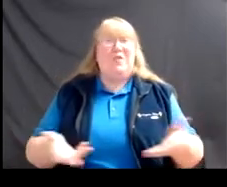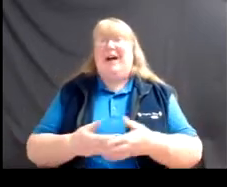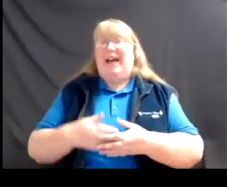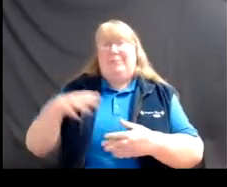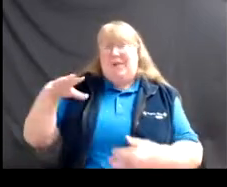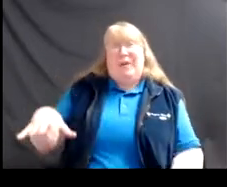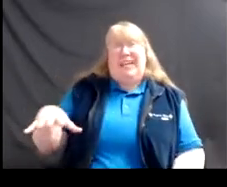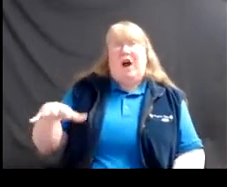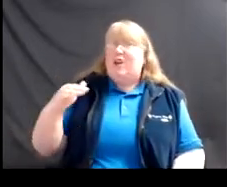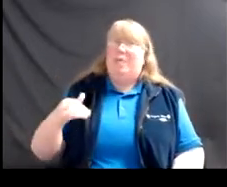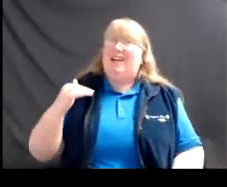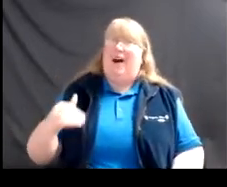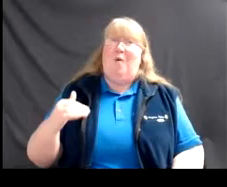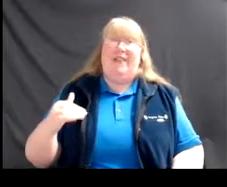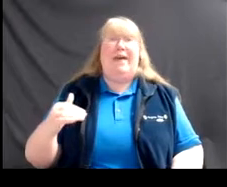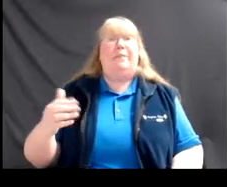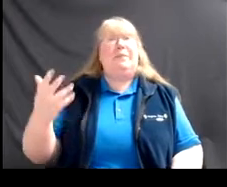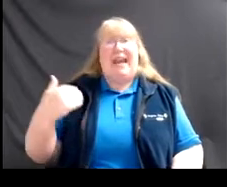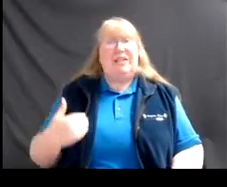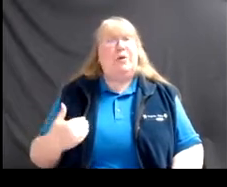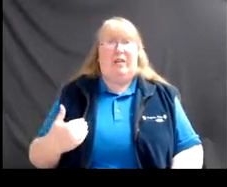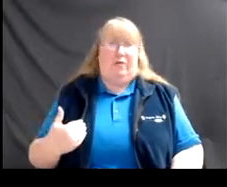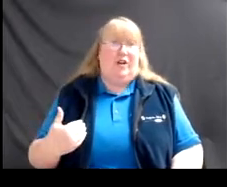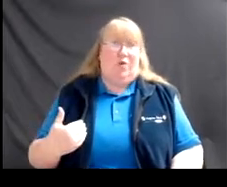might -- when they are really young, you might not want them to be answering the front door.